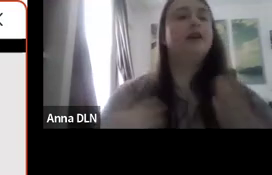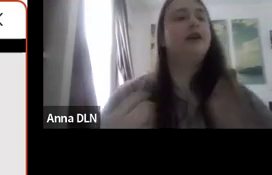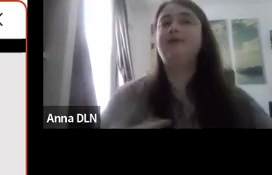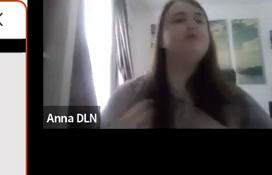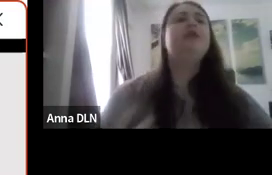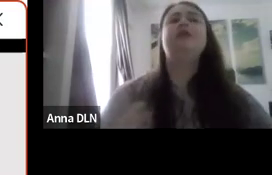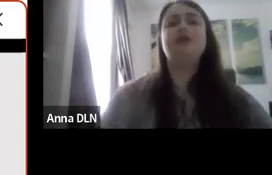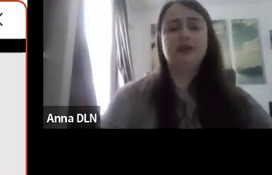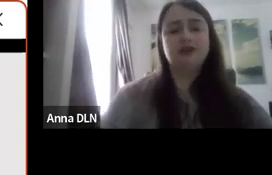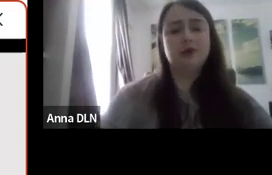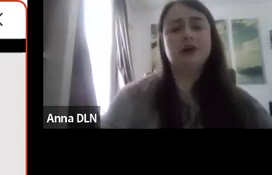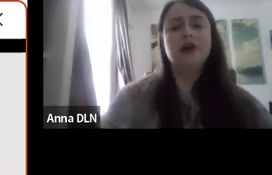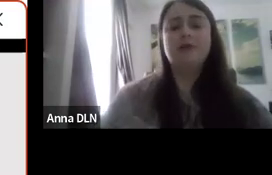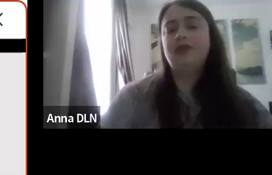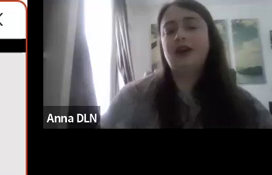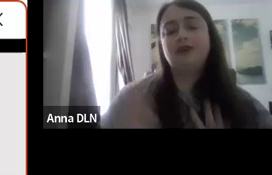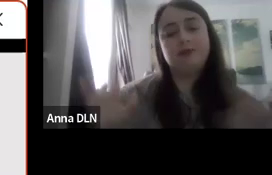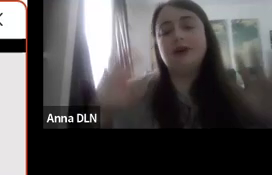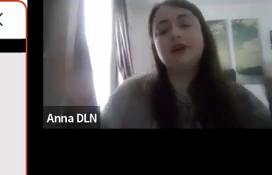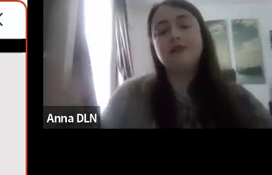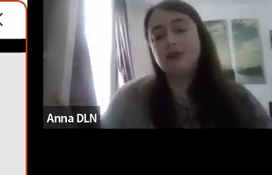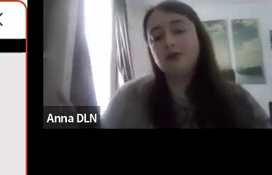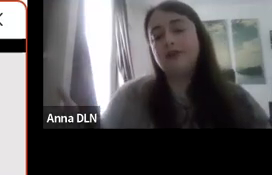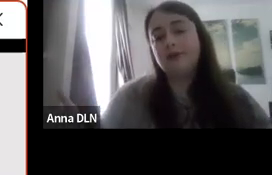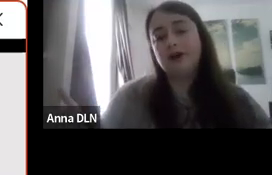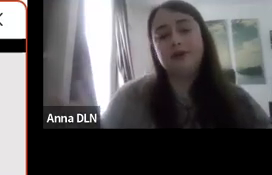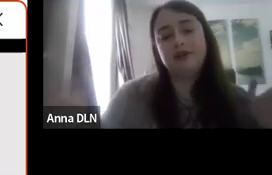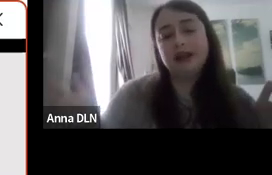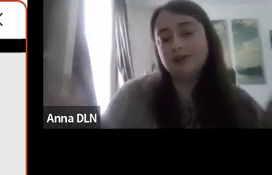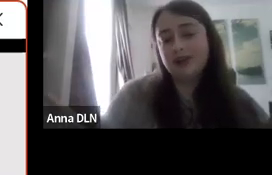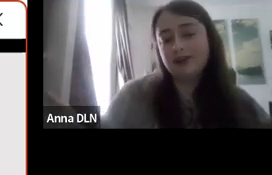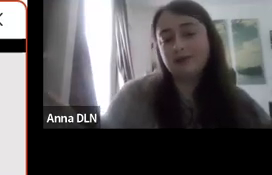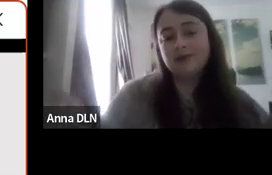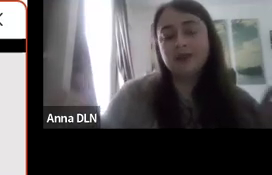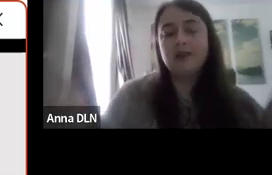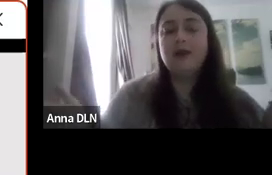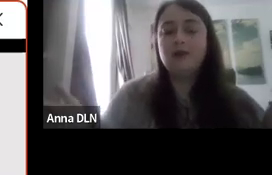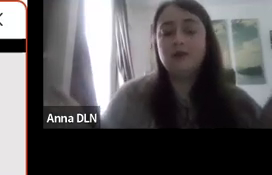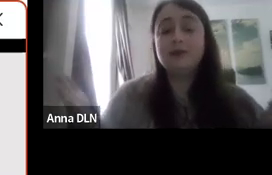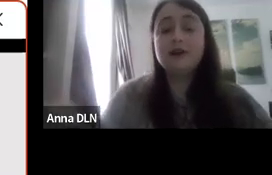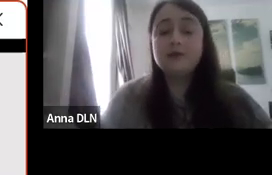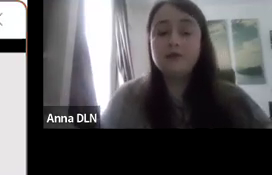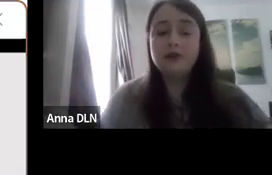Again, neither can do casework, but they have a good bird's-eye view of the department and the players within it. They may not always be helpful